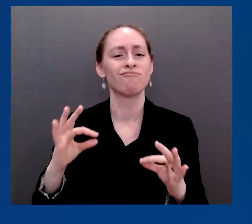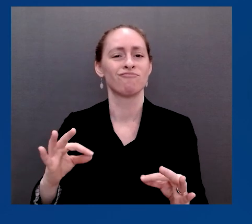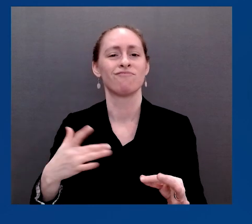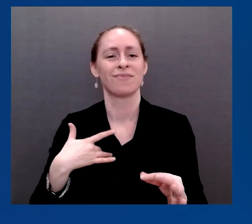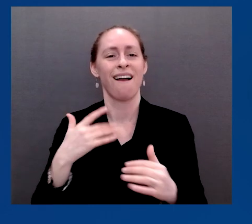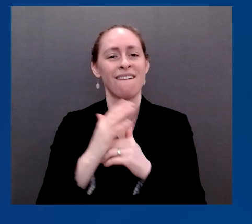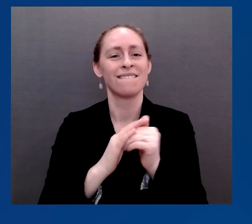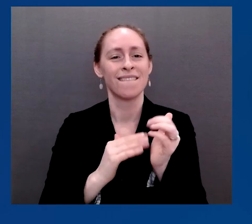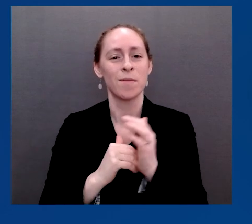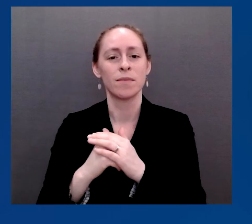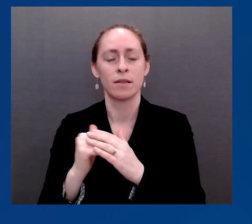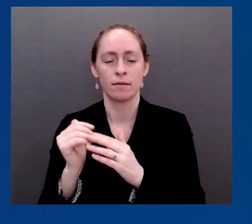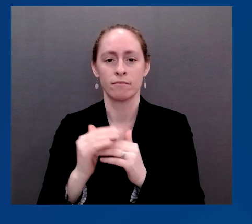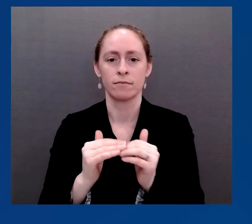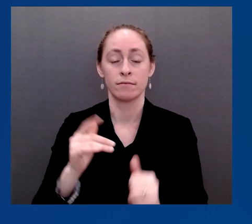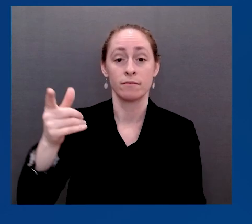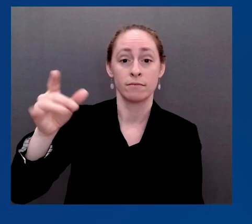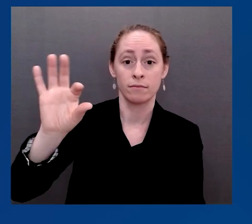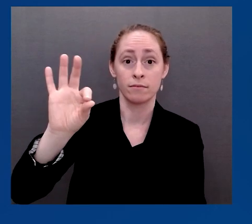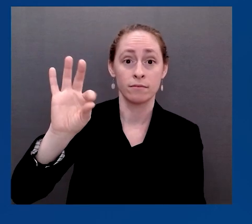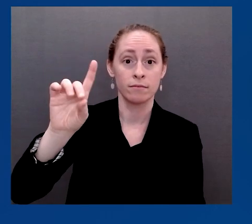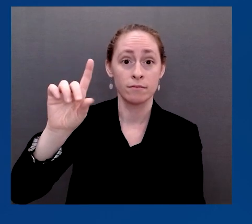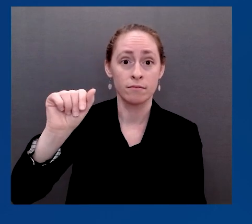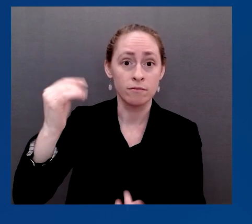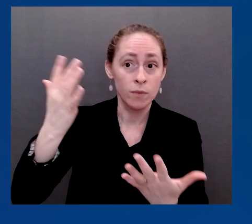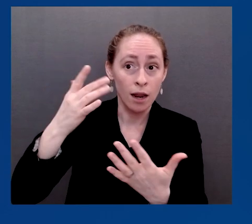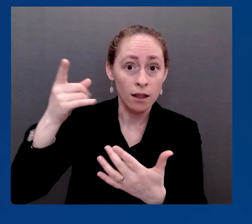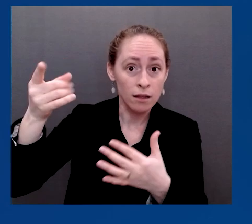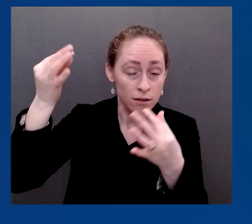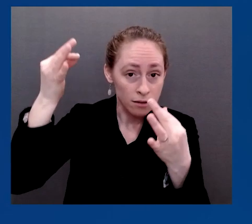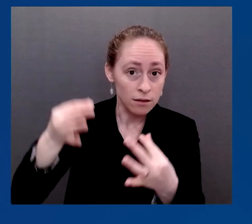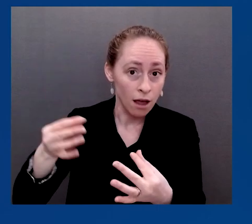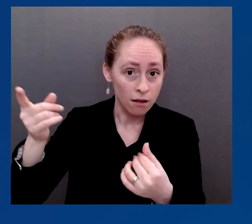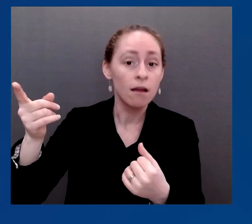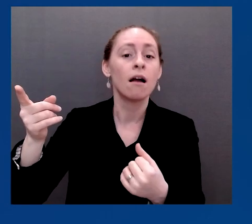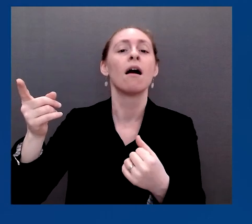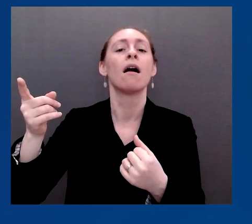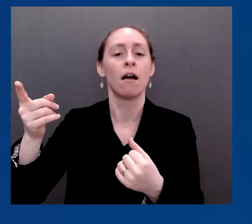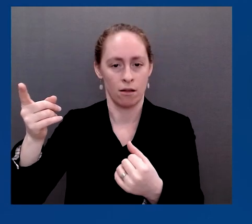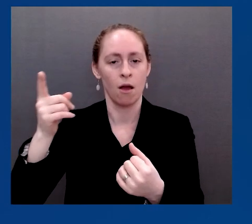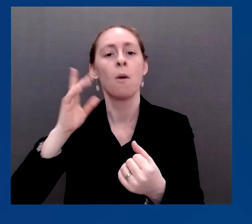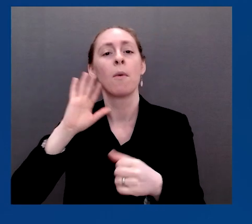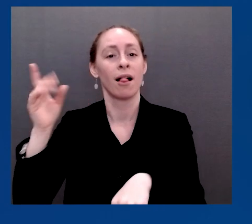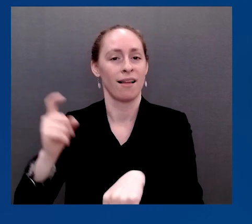So, we will be prepared for those parents that are eager to get their kids vaccinated. I think the second part of your question is --